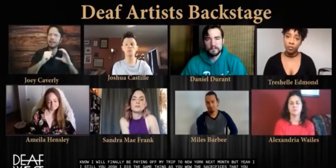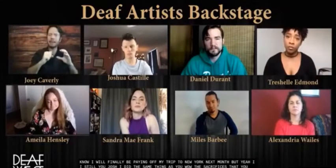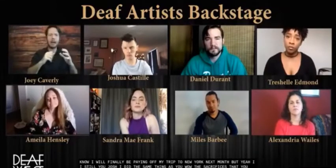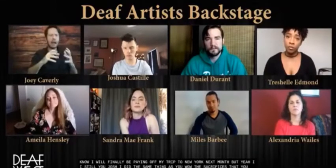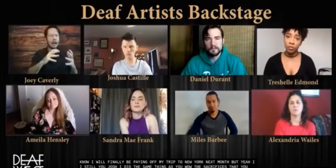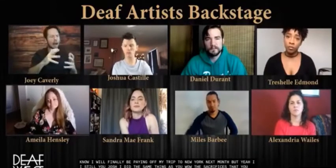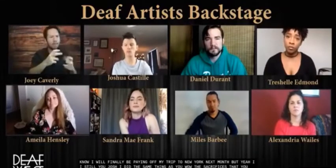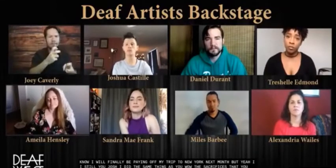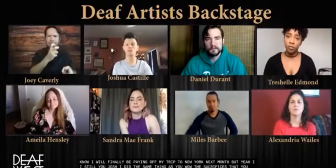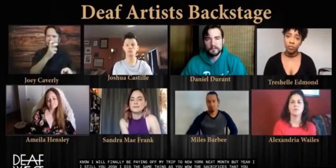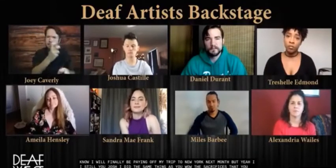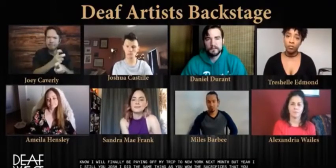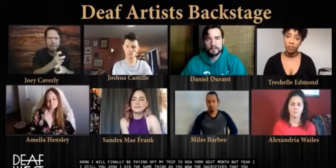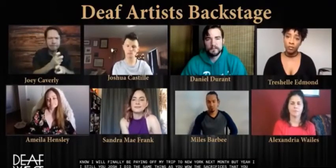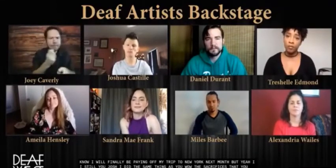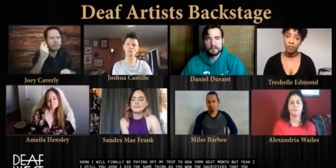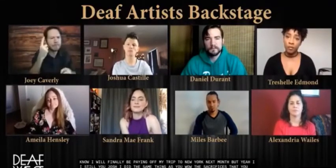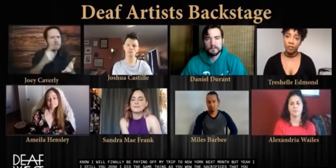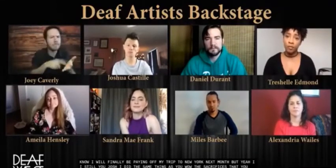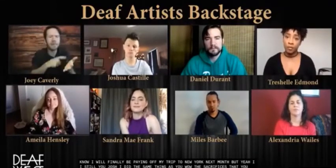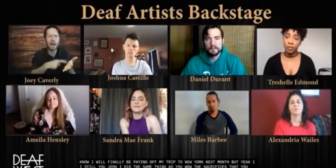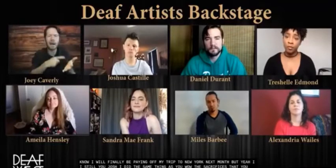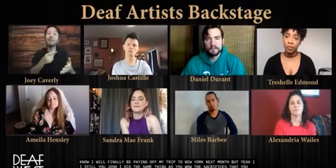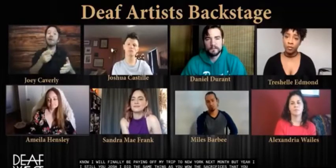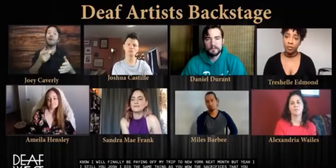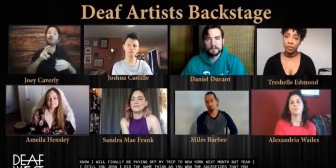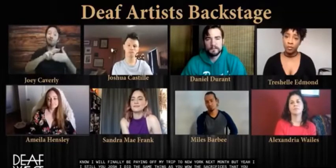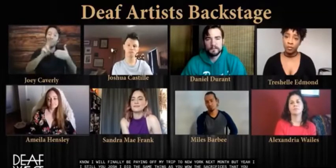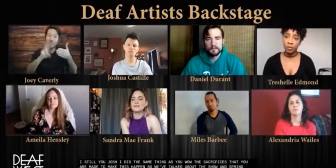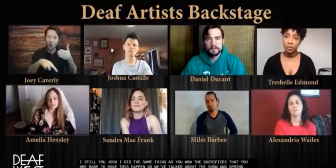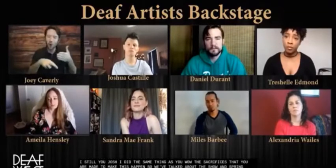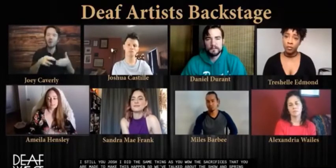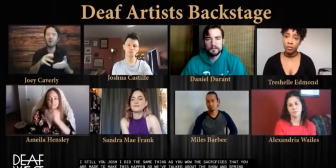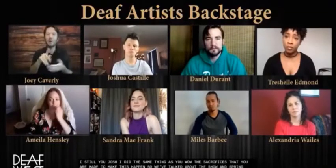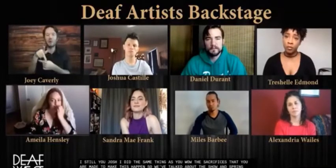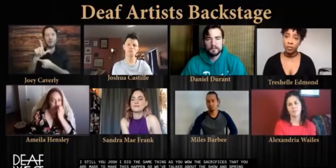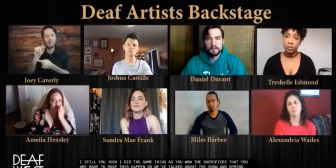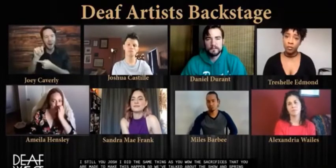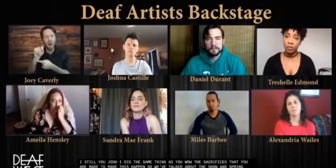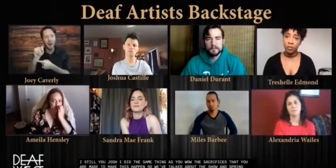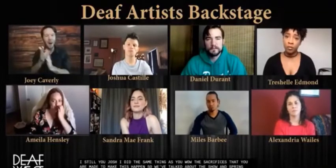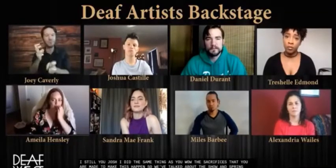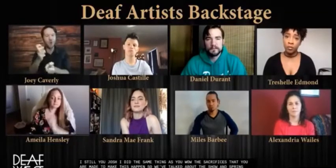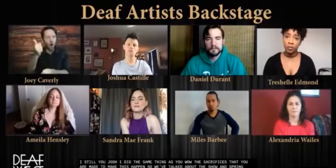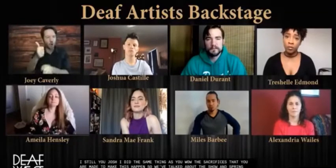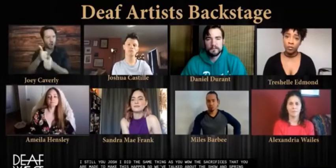Some of the hearing cast members sign and speak at the same time, and that was a critique